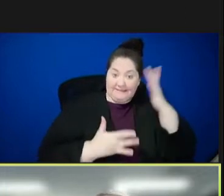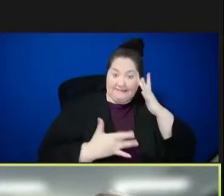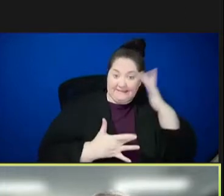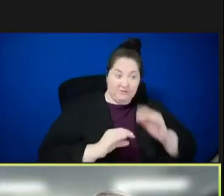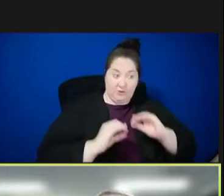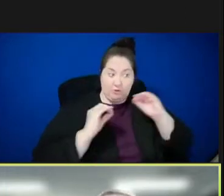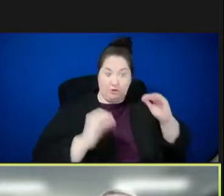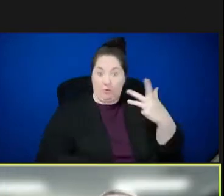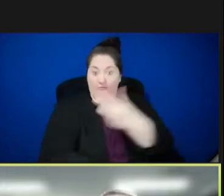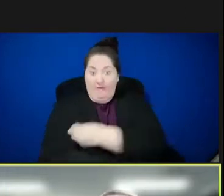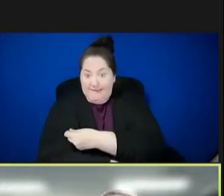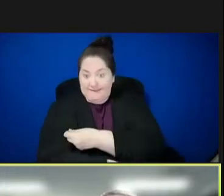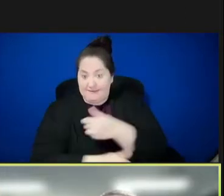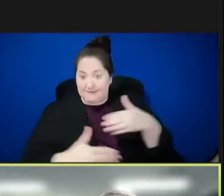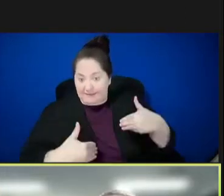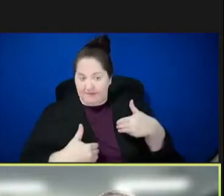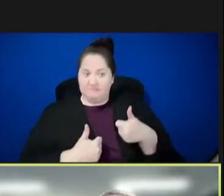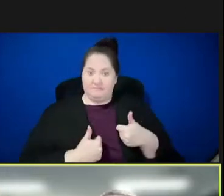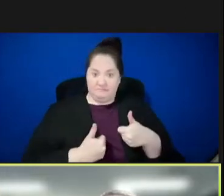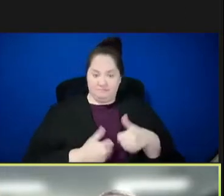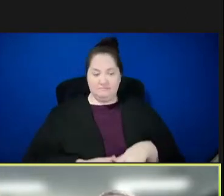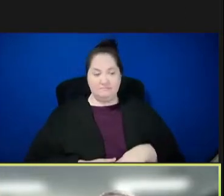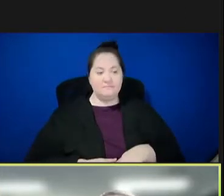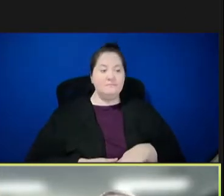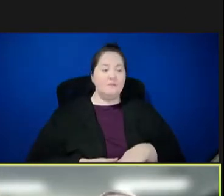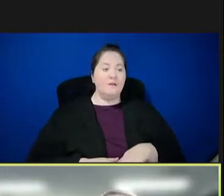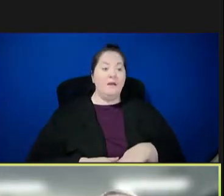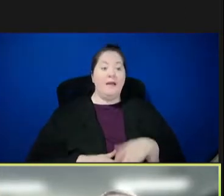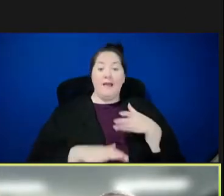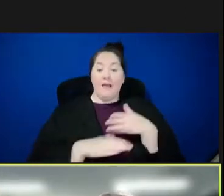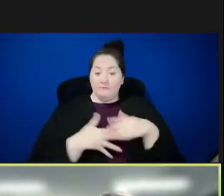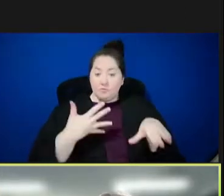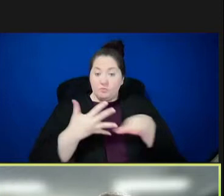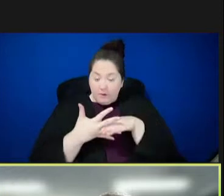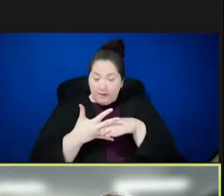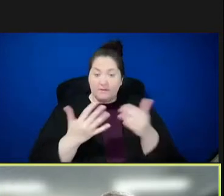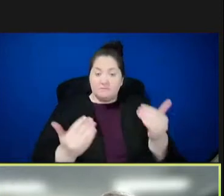Following a brief break, we had an important panel with experts speaking to aspects of federal,